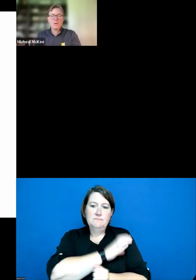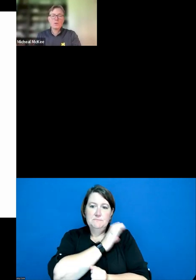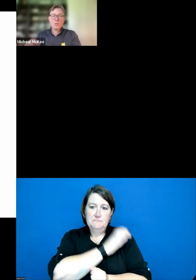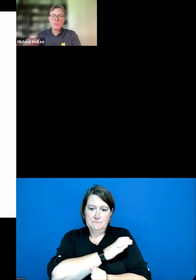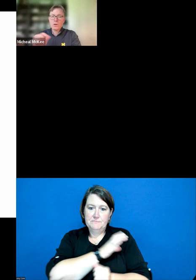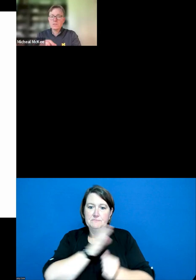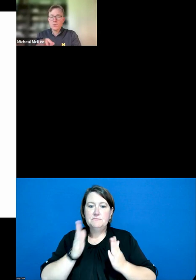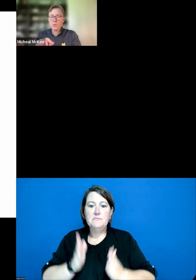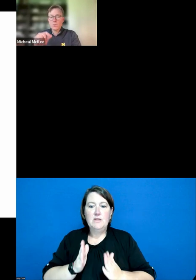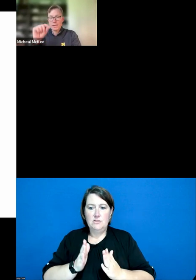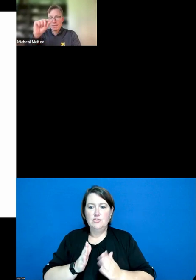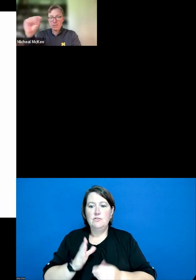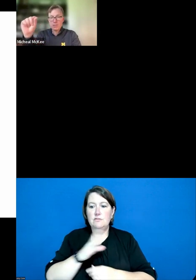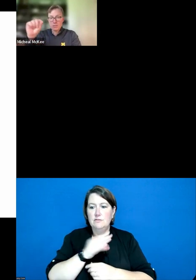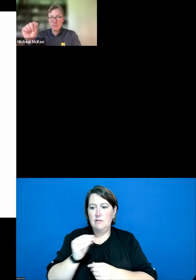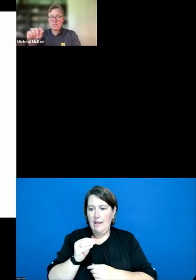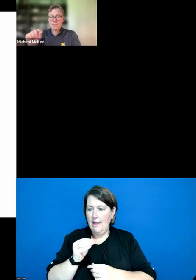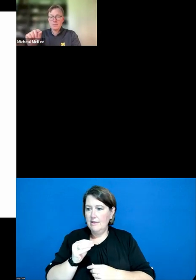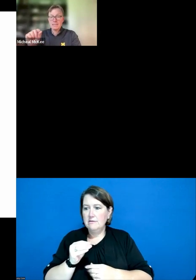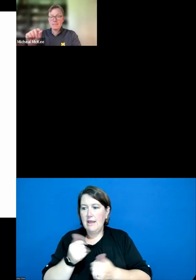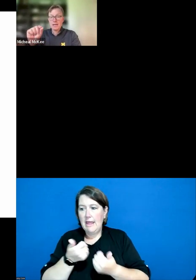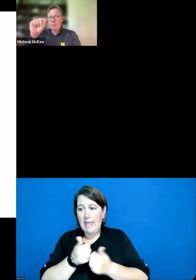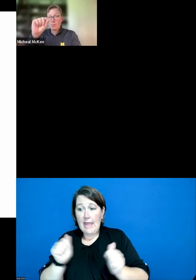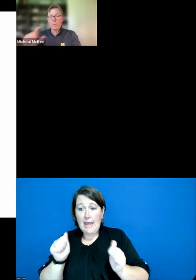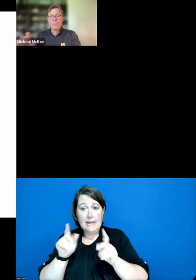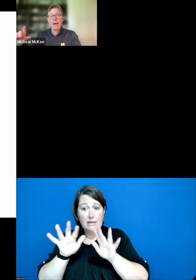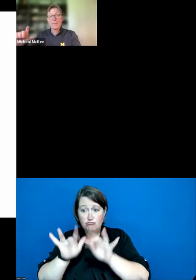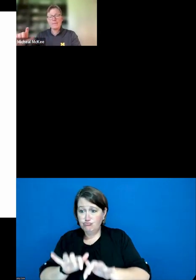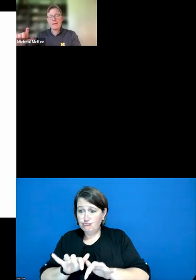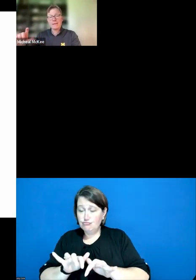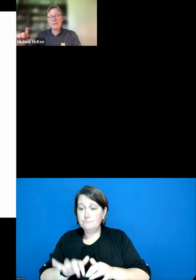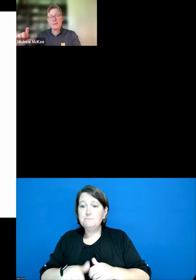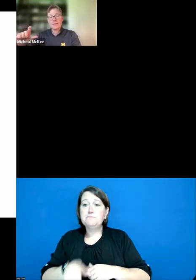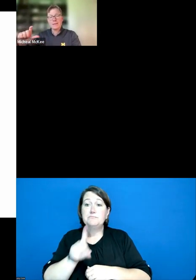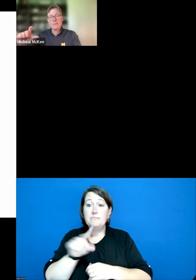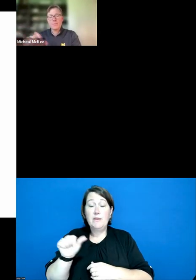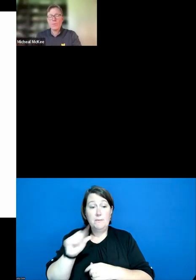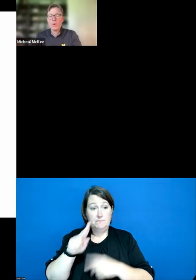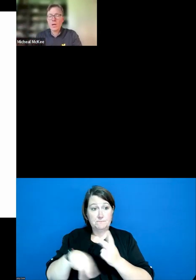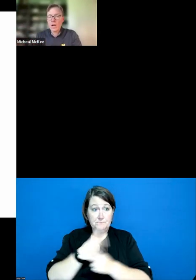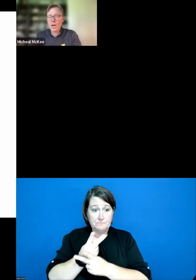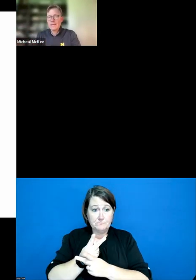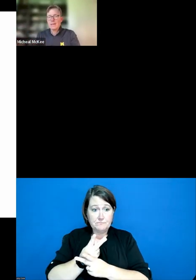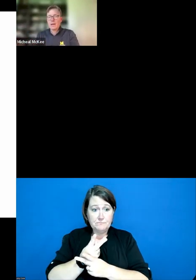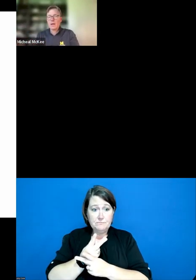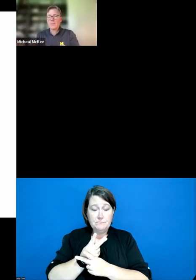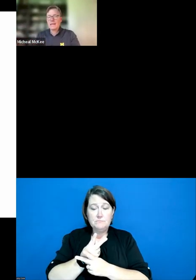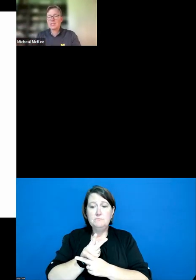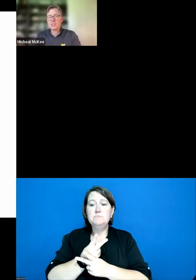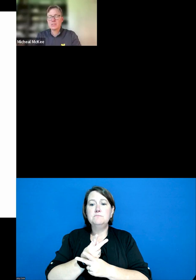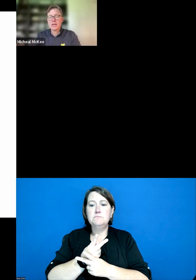You can also in addition to the disability type will populate more common accommodations